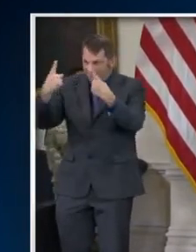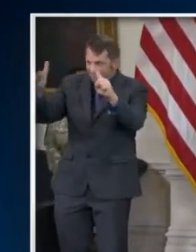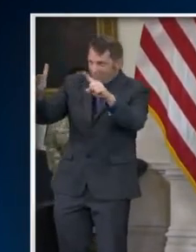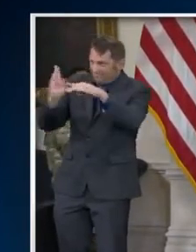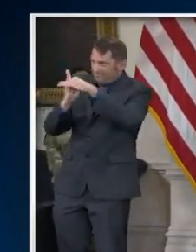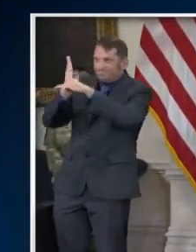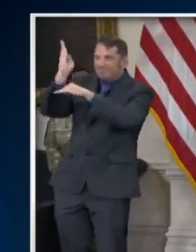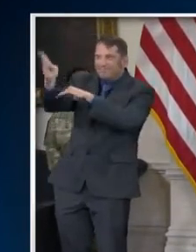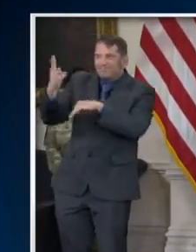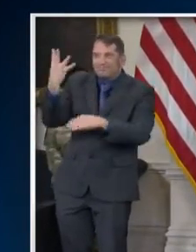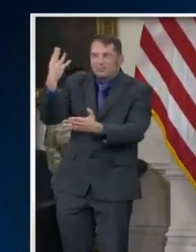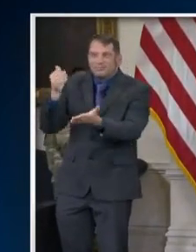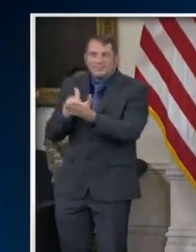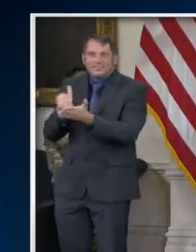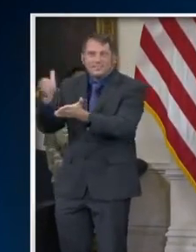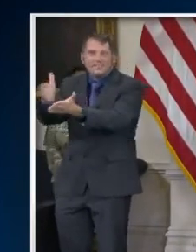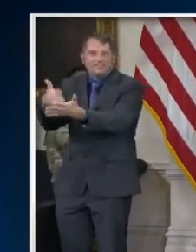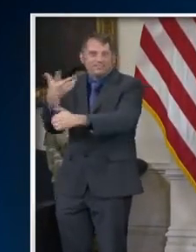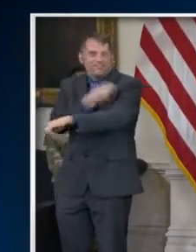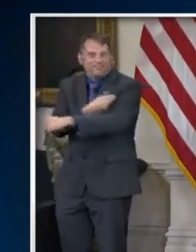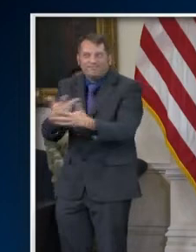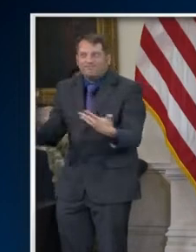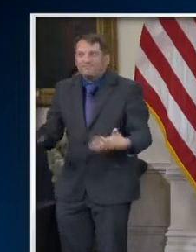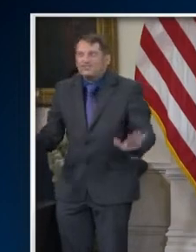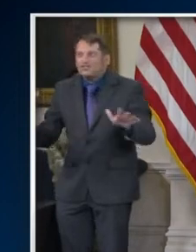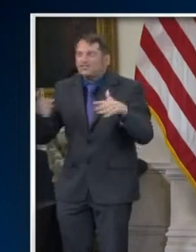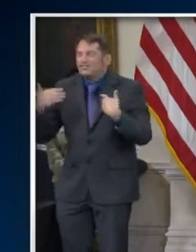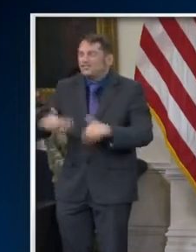PEOPLE WORKING ACROSS THE CLOCK.